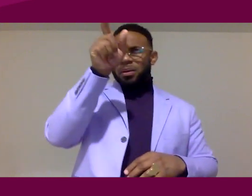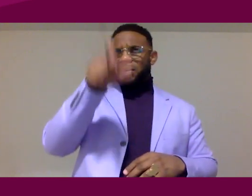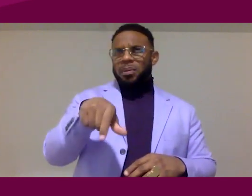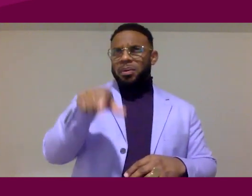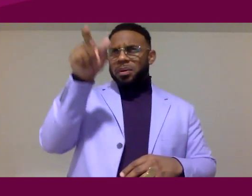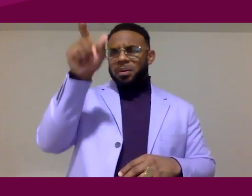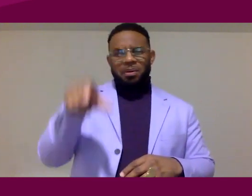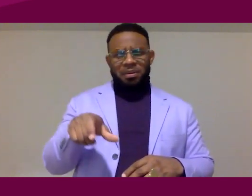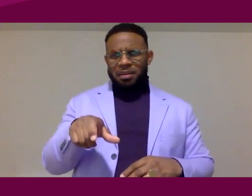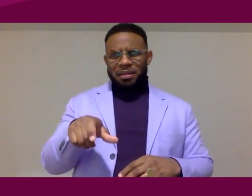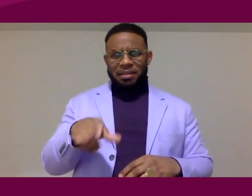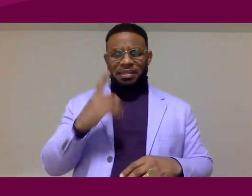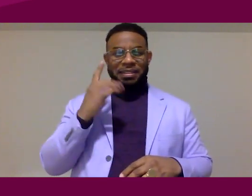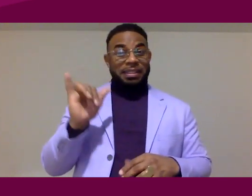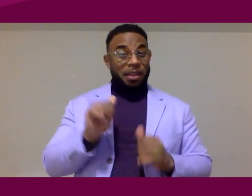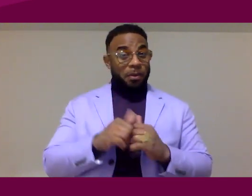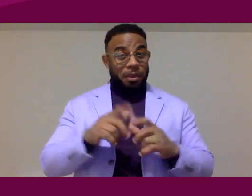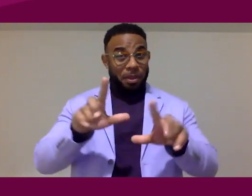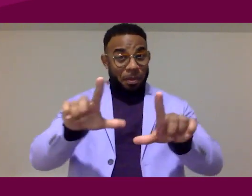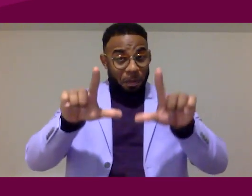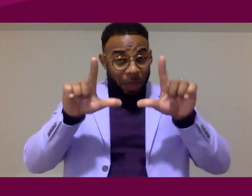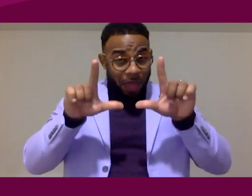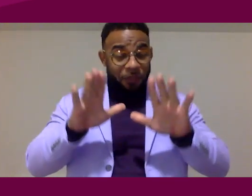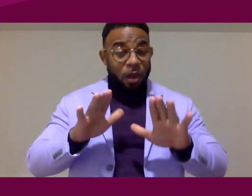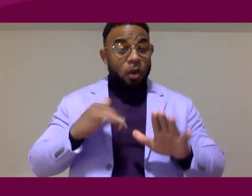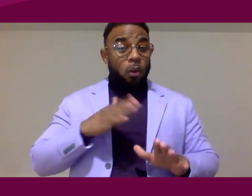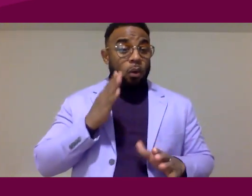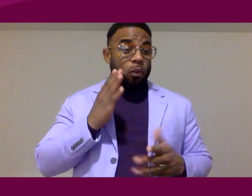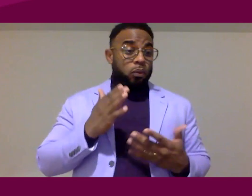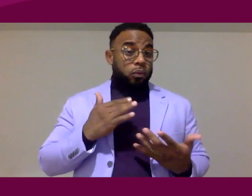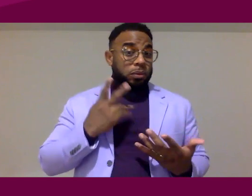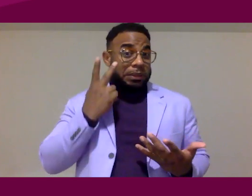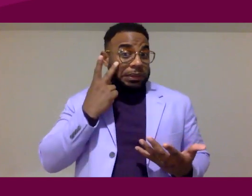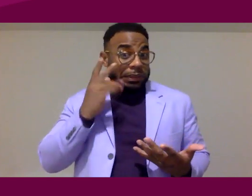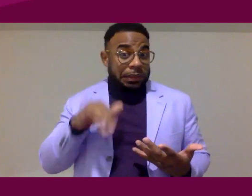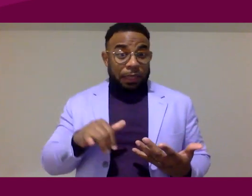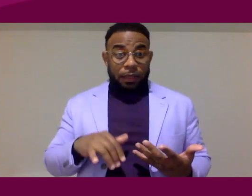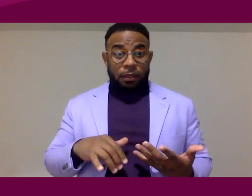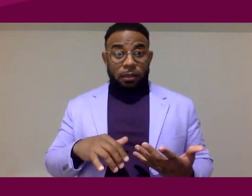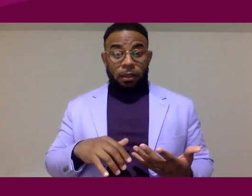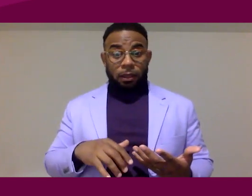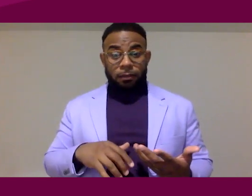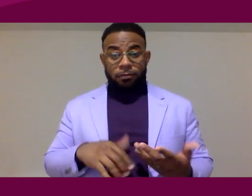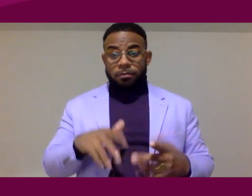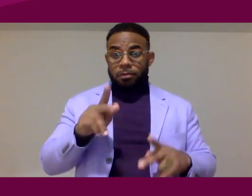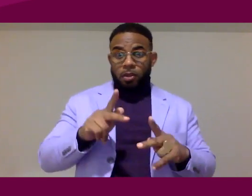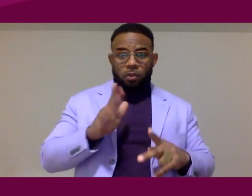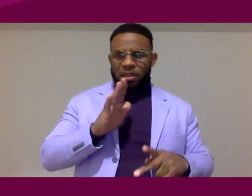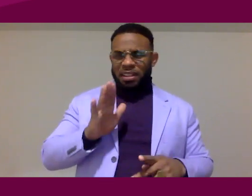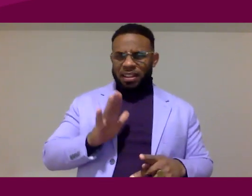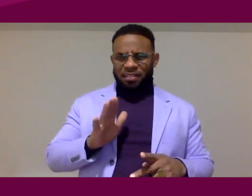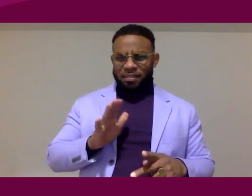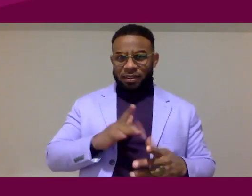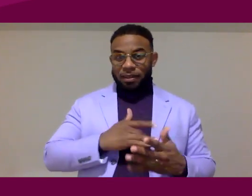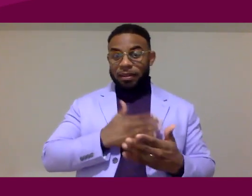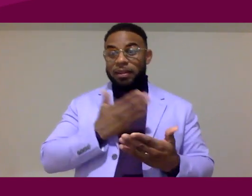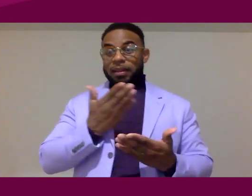And just like with magnifiers, we would see that people would never get to the second